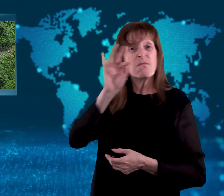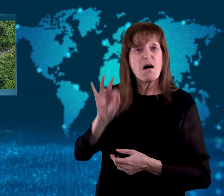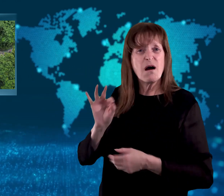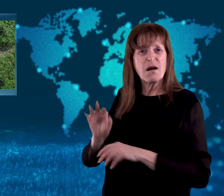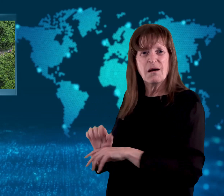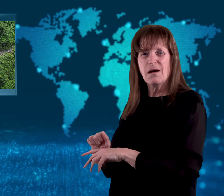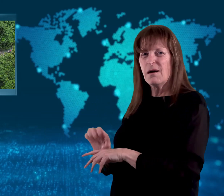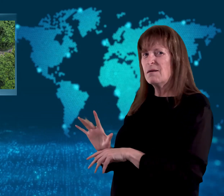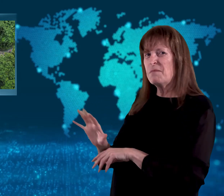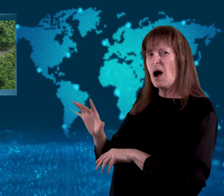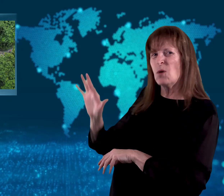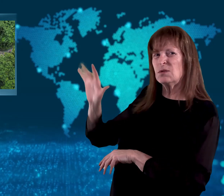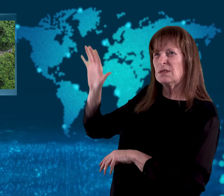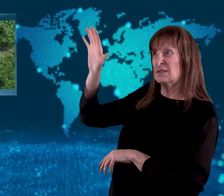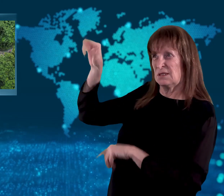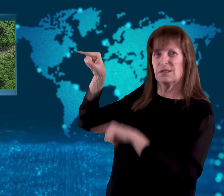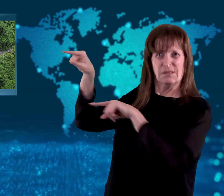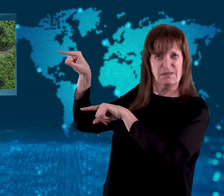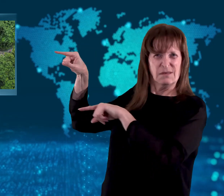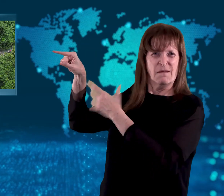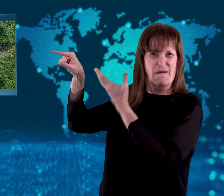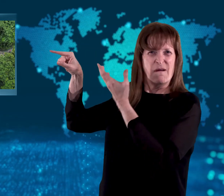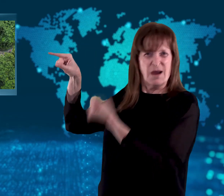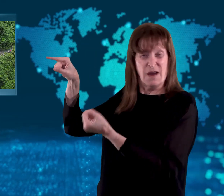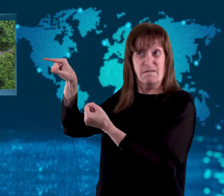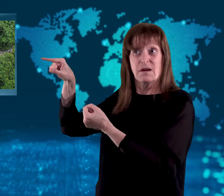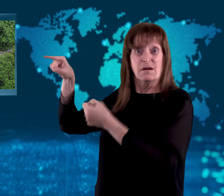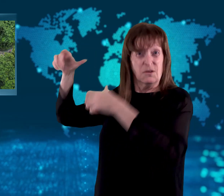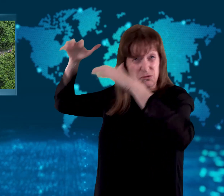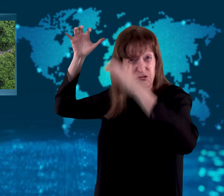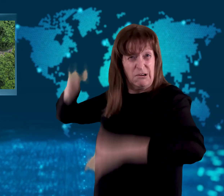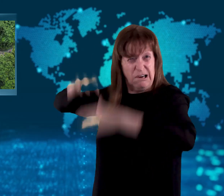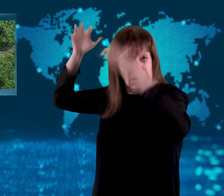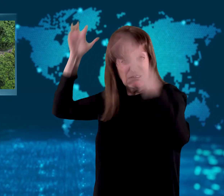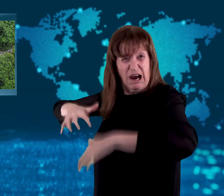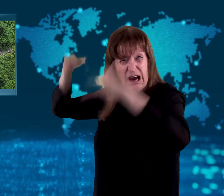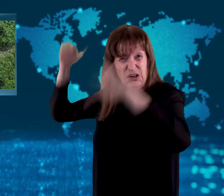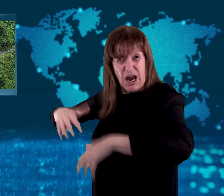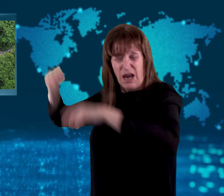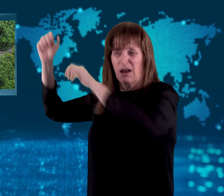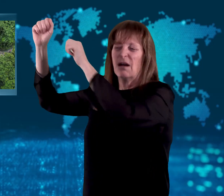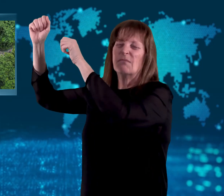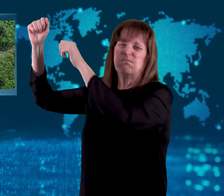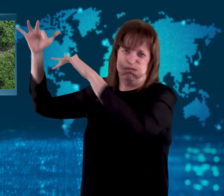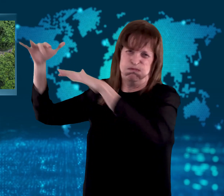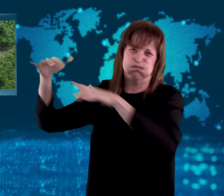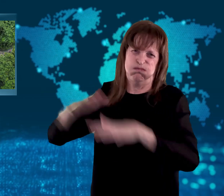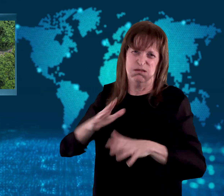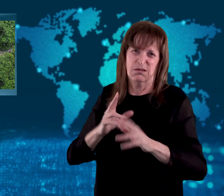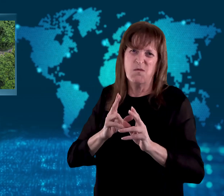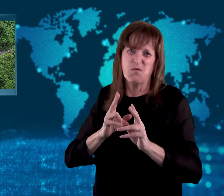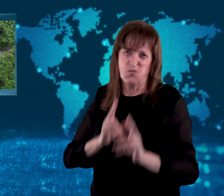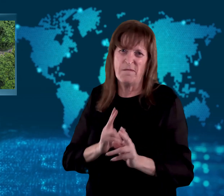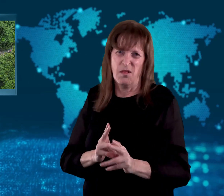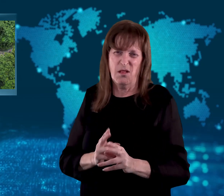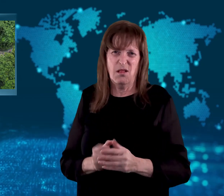Landslides are common in Colombia because of the mountainous terrain especially